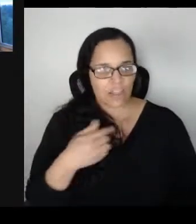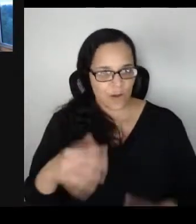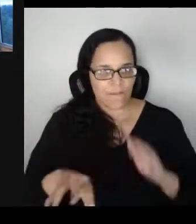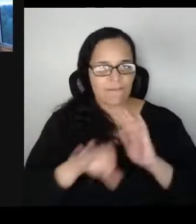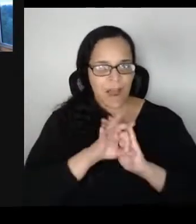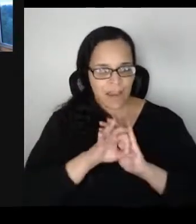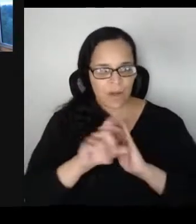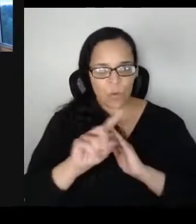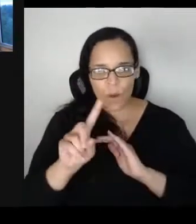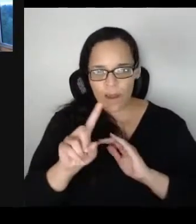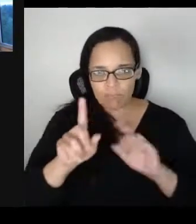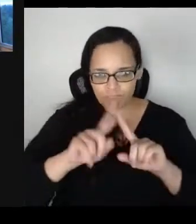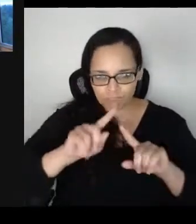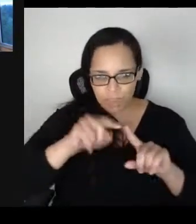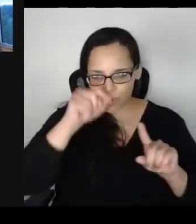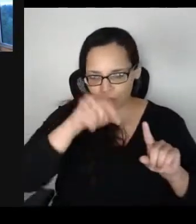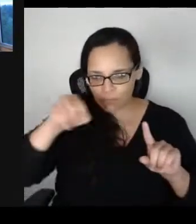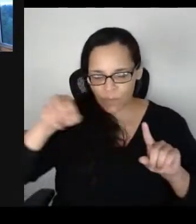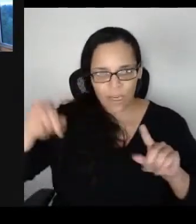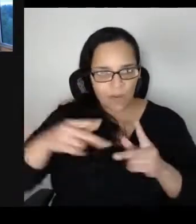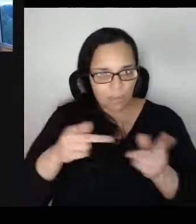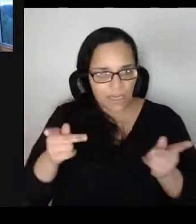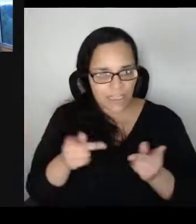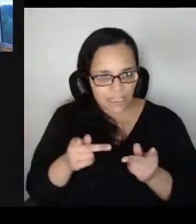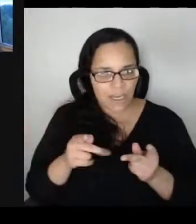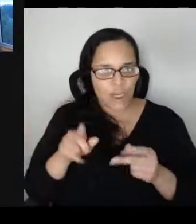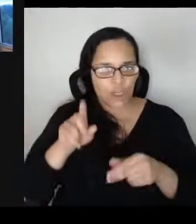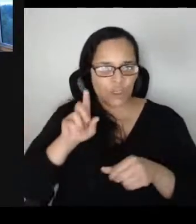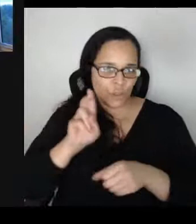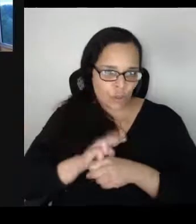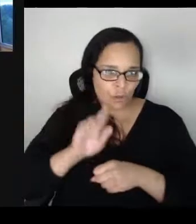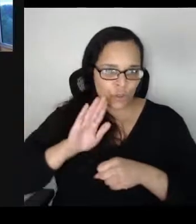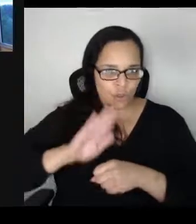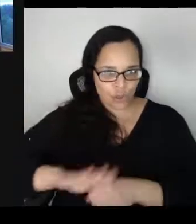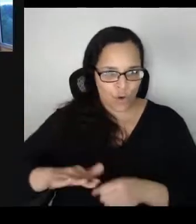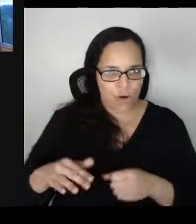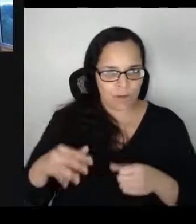you can use your privilege, find the places where you can use your power,